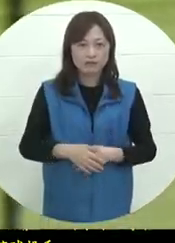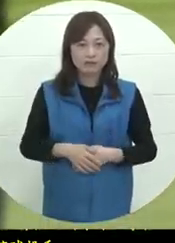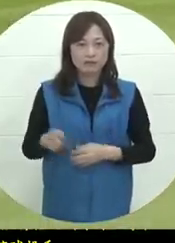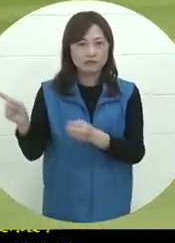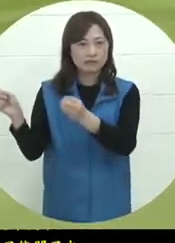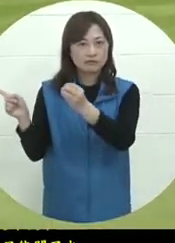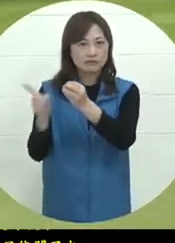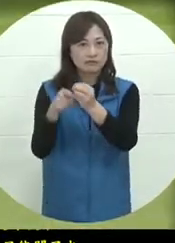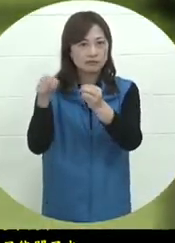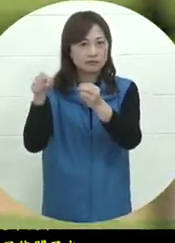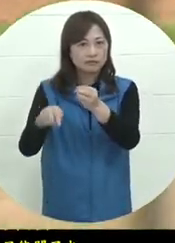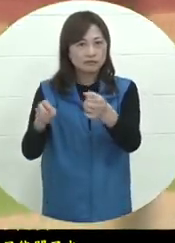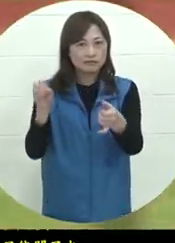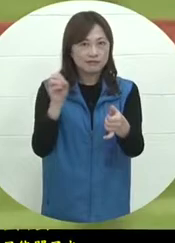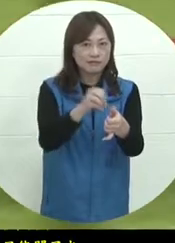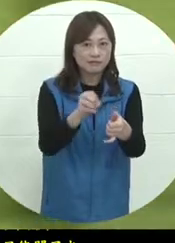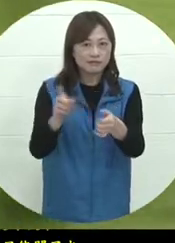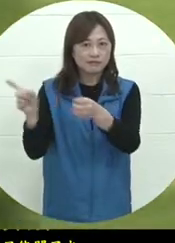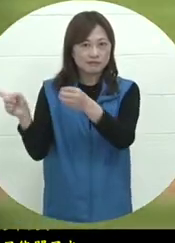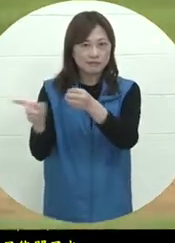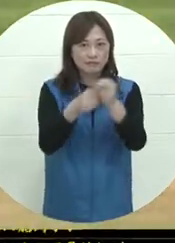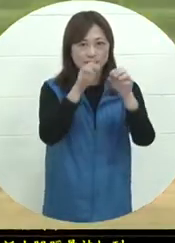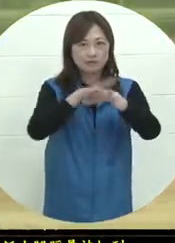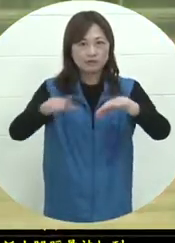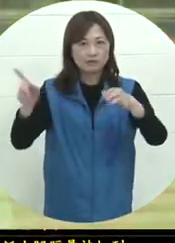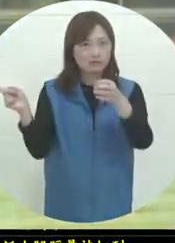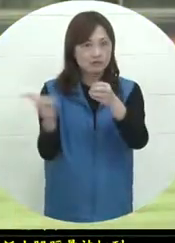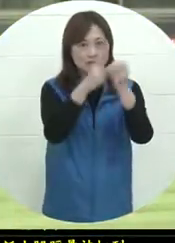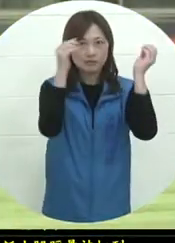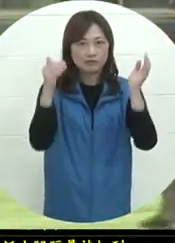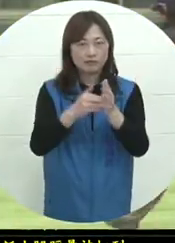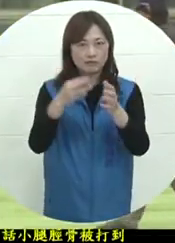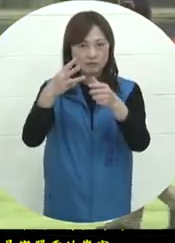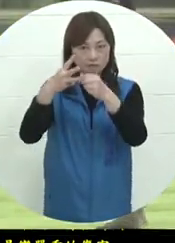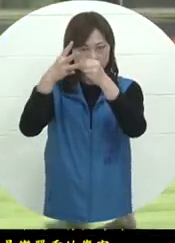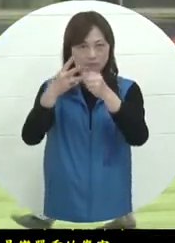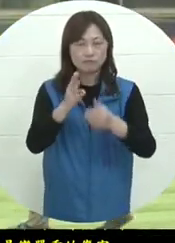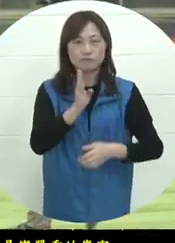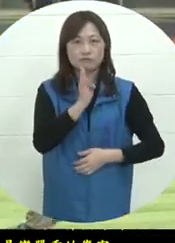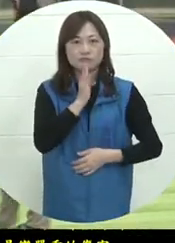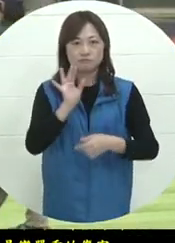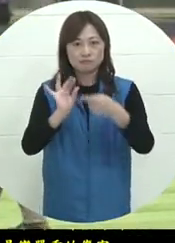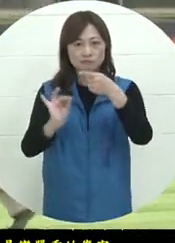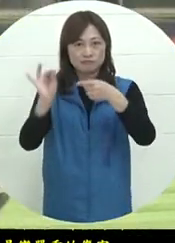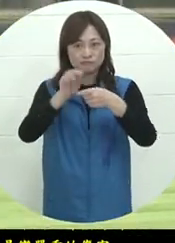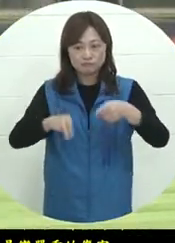I strongly rewarded him for his third hit. At the same time, he maintained this 100% on-base rate.